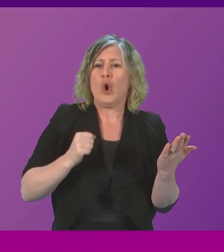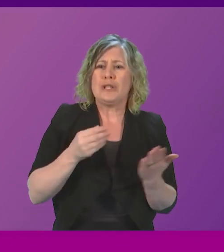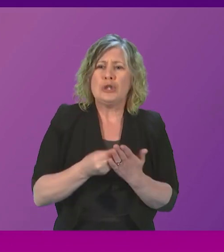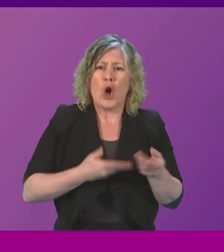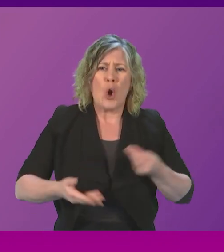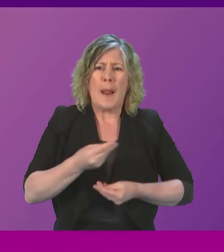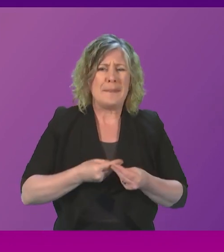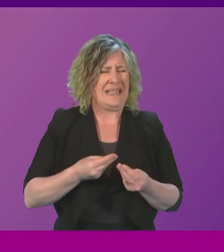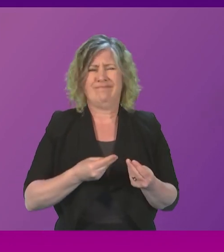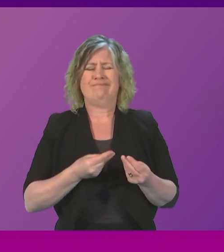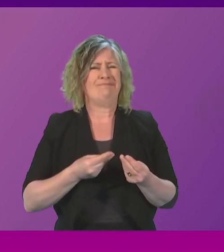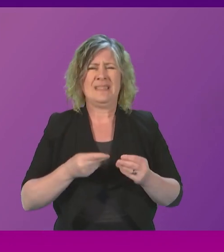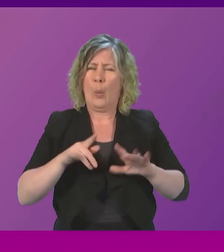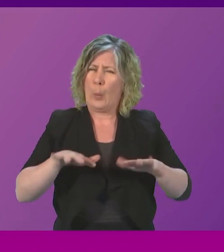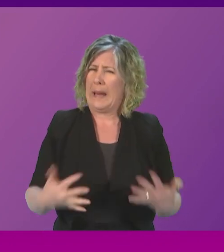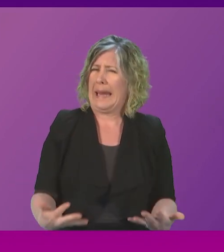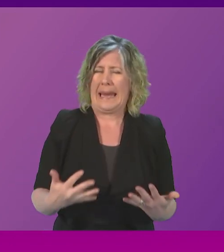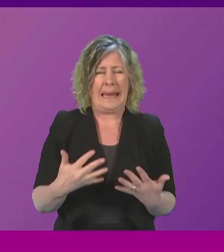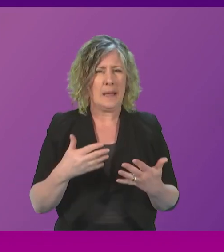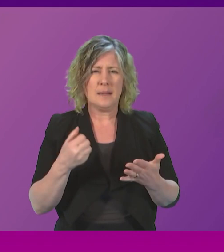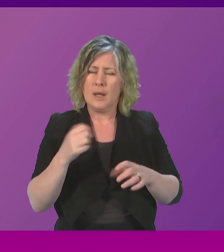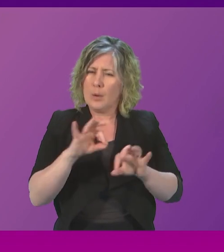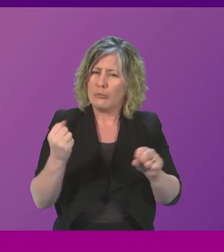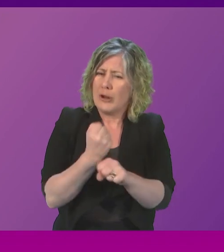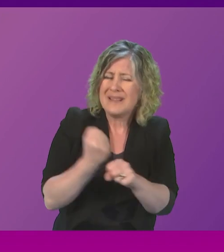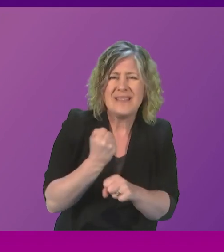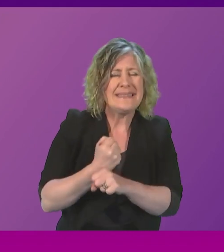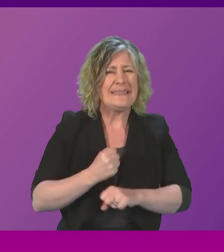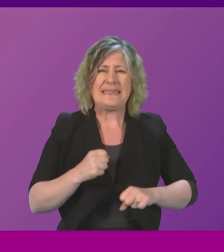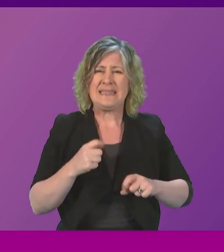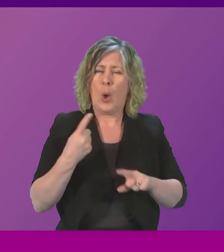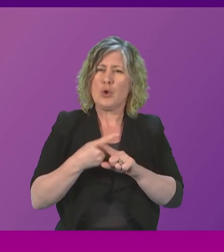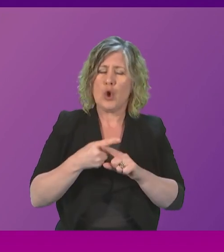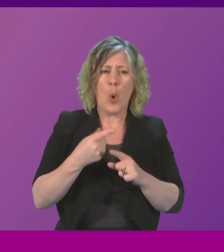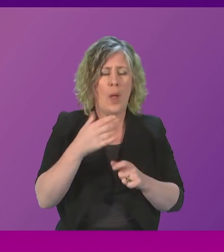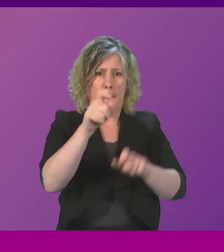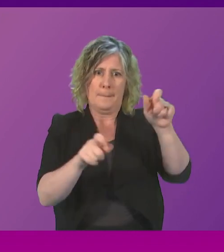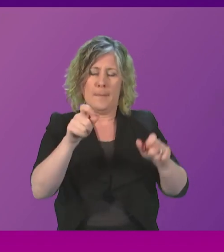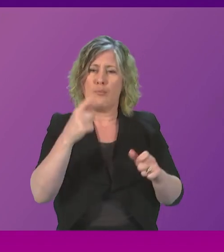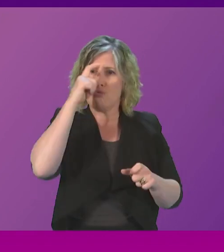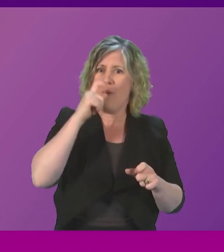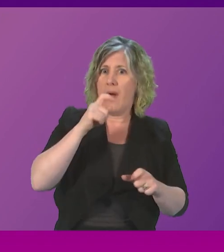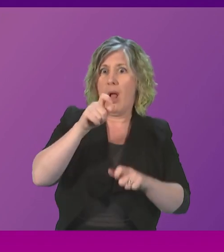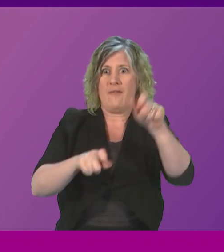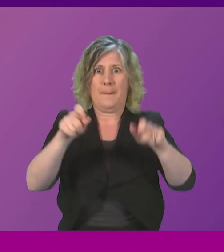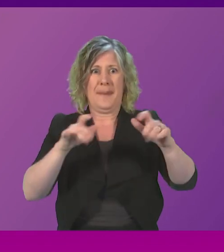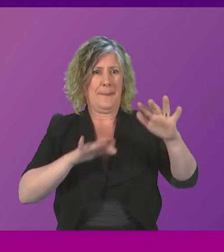terms of our weaker productivity, our demographic challenges and, in the words of the Scottish Fiscal Commission, “the magnitude of the fiscal gap”